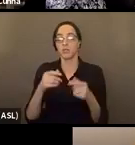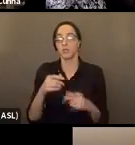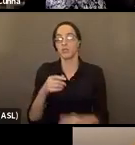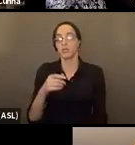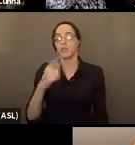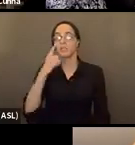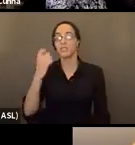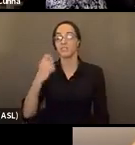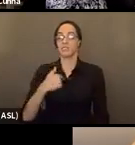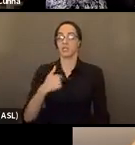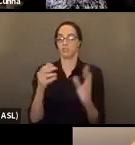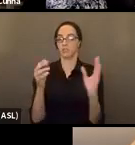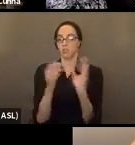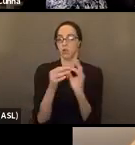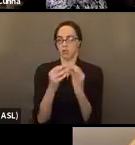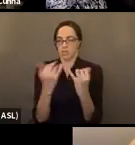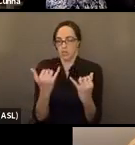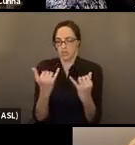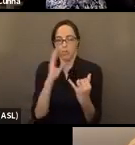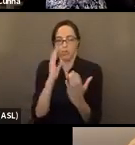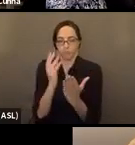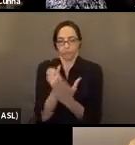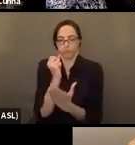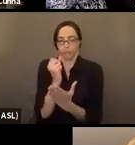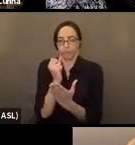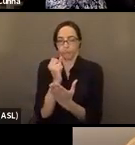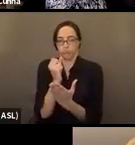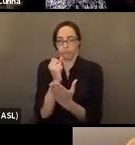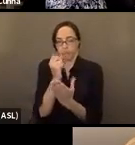you've probably seen soco emergency advertised all over the county